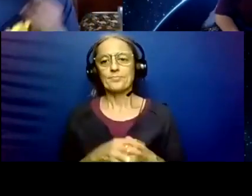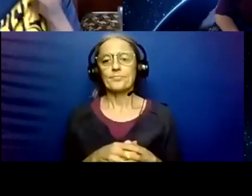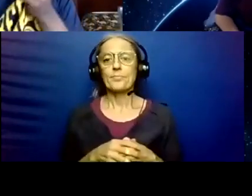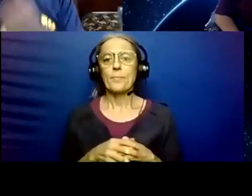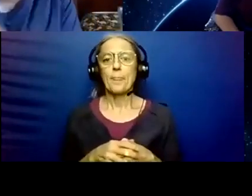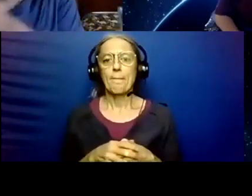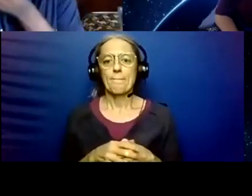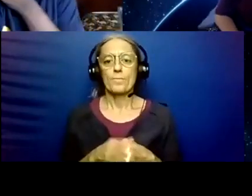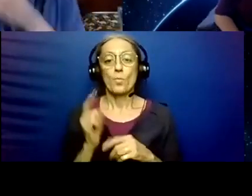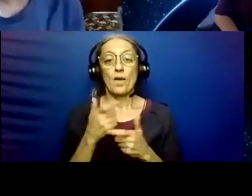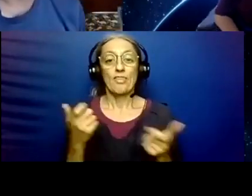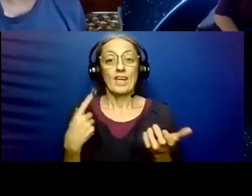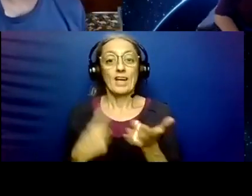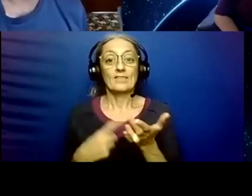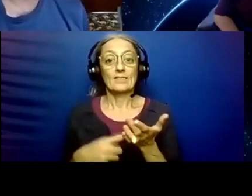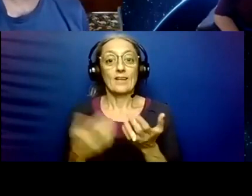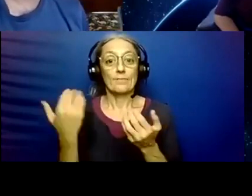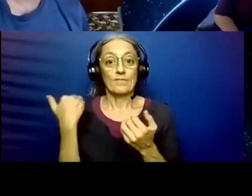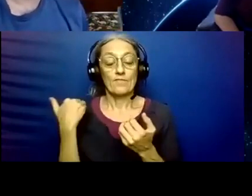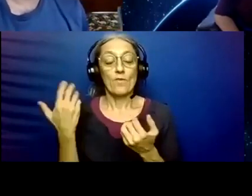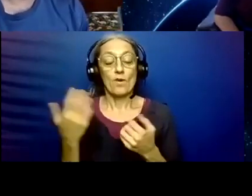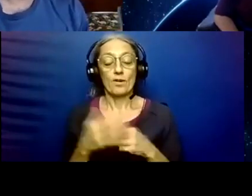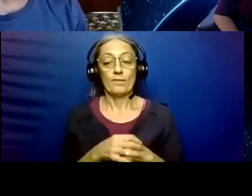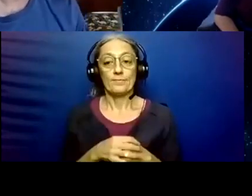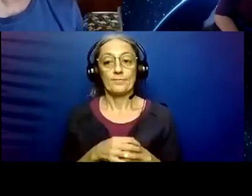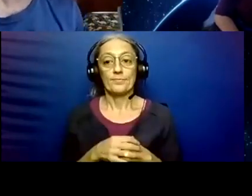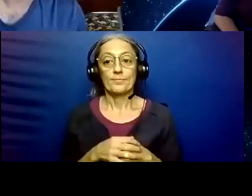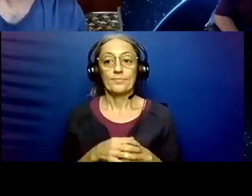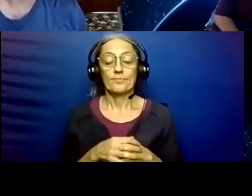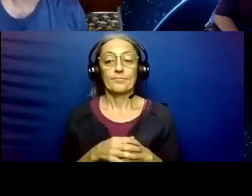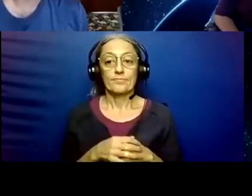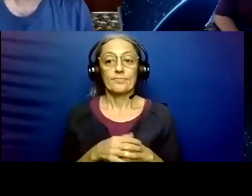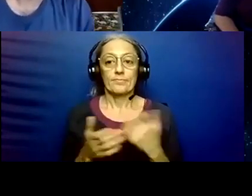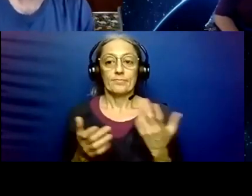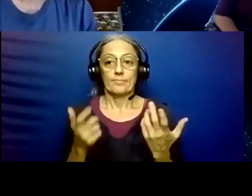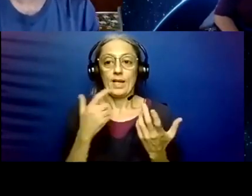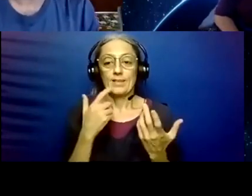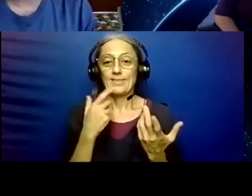ensuring that people, regardless of their socioeconomic status